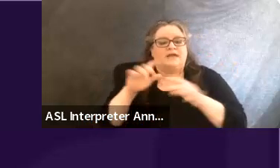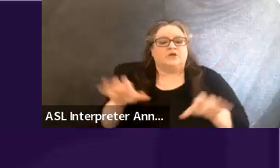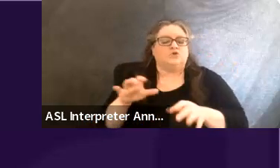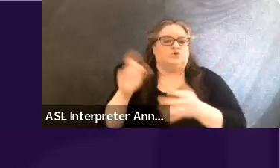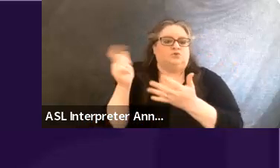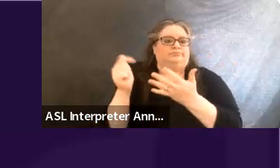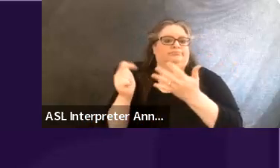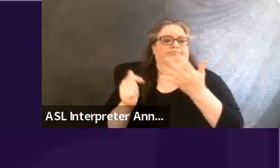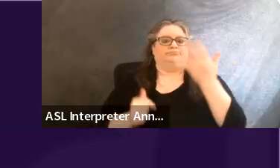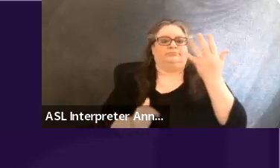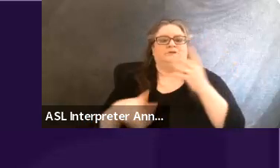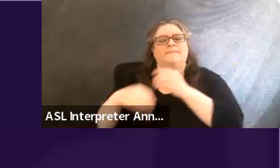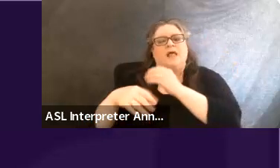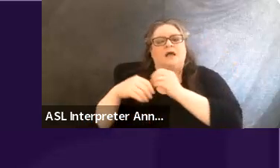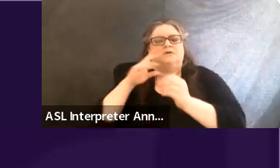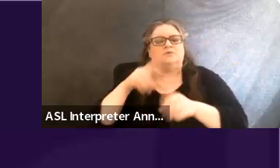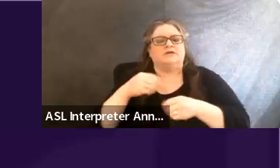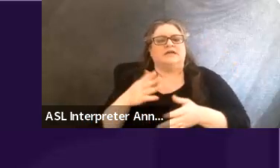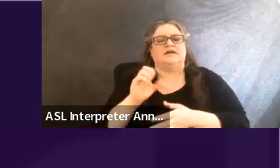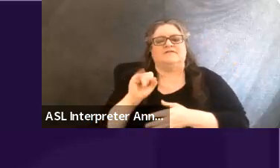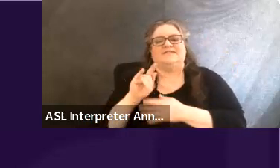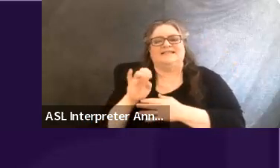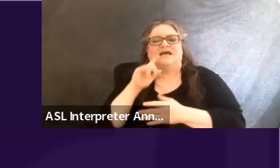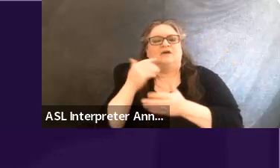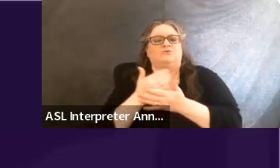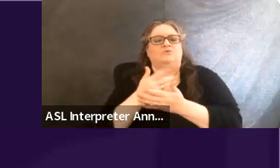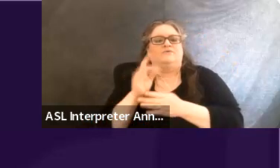Plugins can give your site new features like forms,